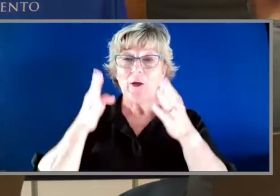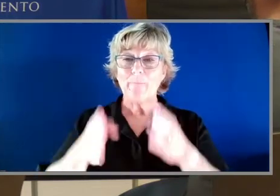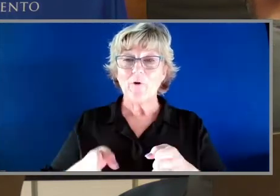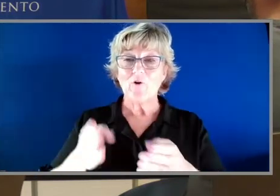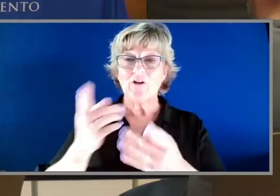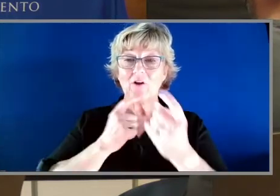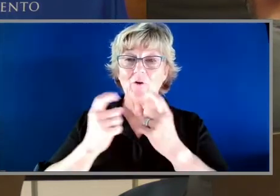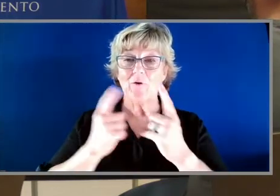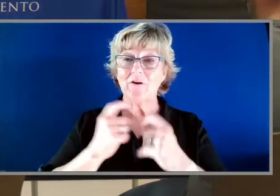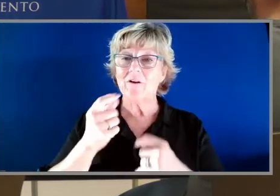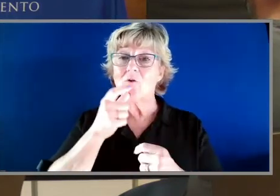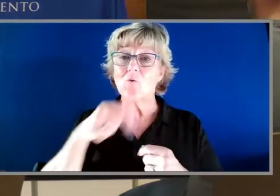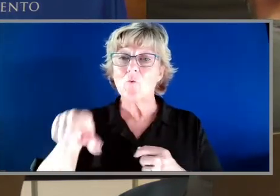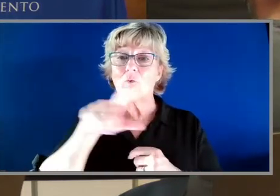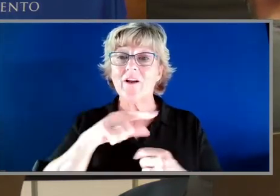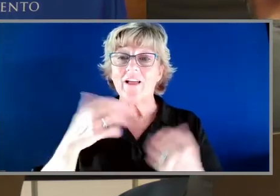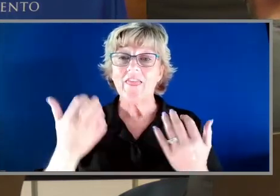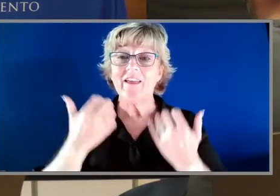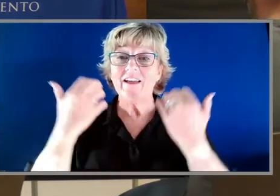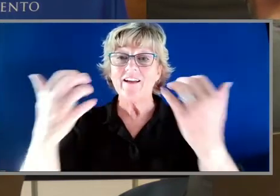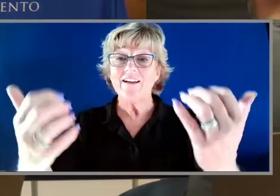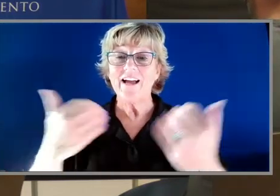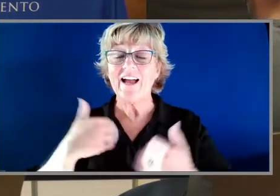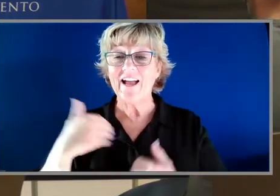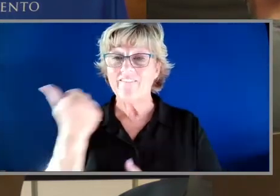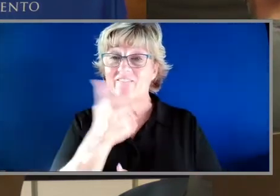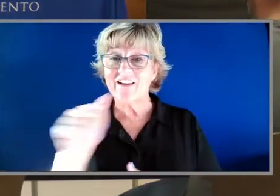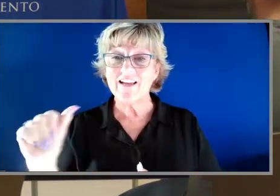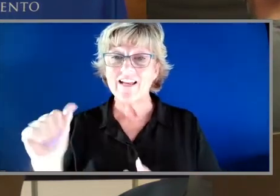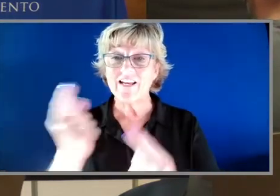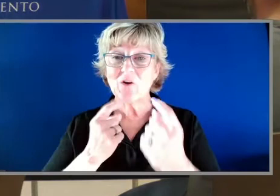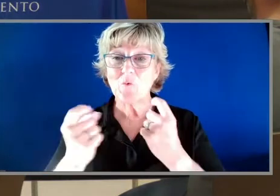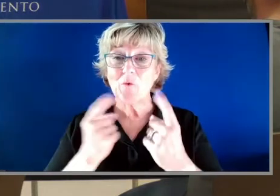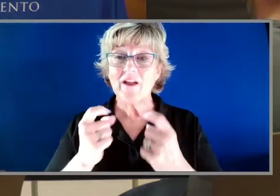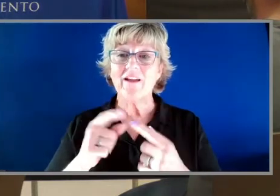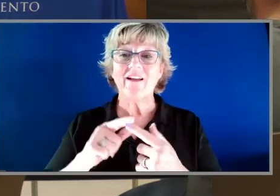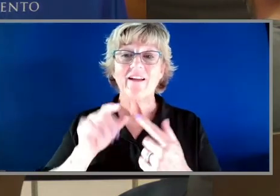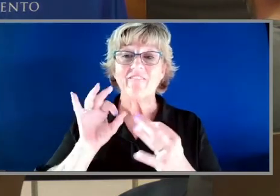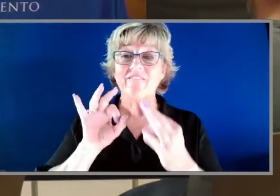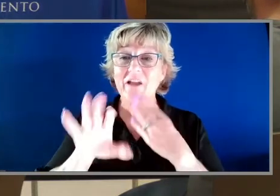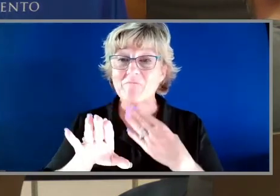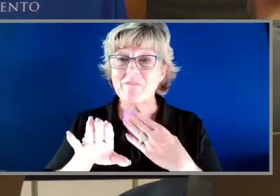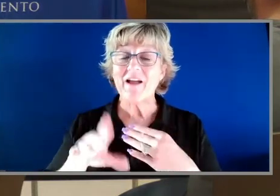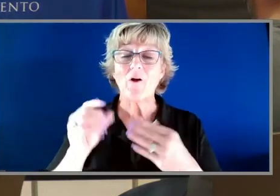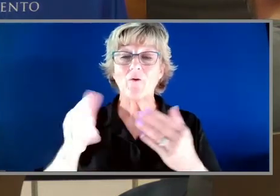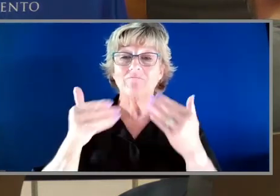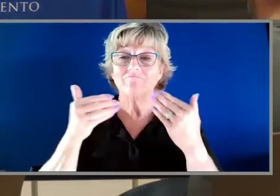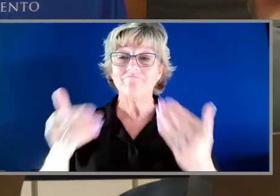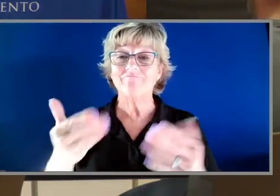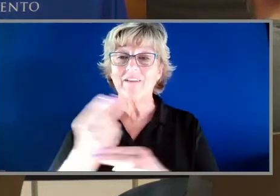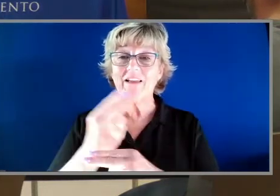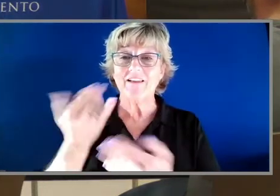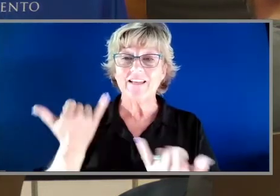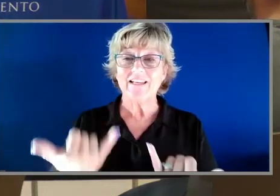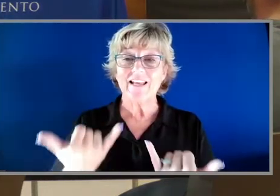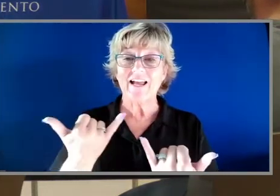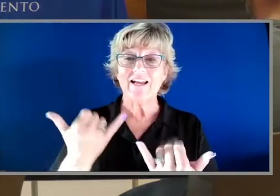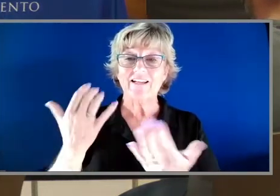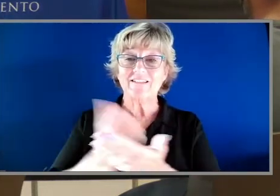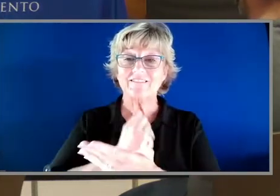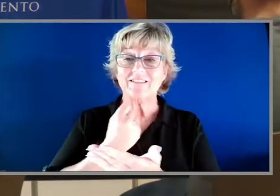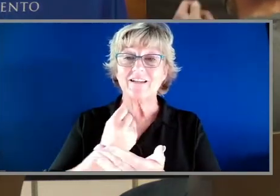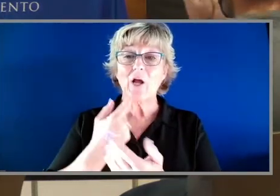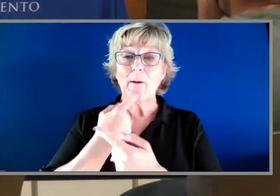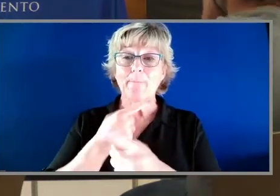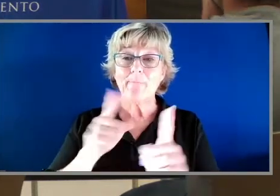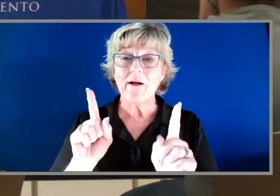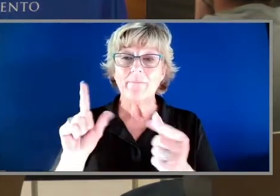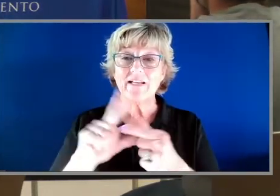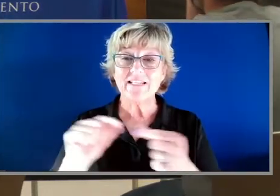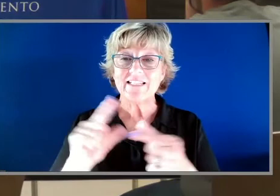Studio: But let's start with in person questions first, if anyone here in our audience has any questions feedback, or would